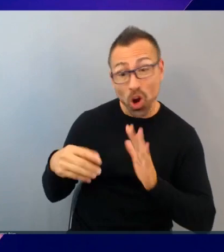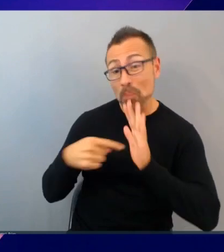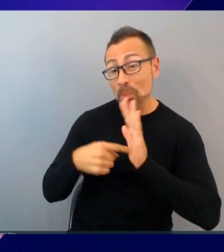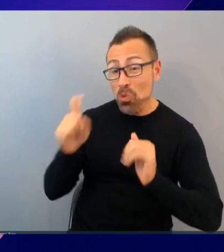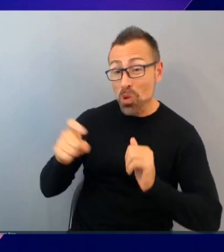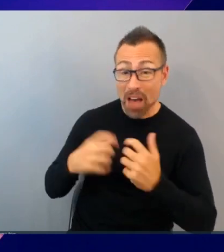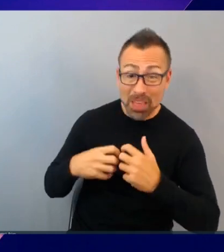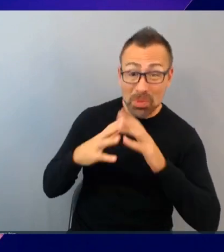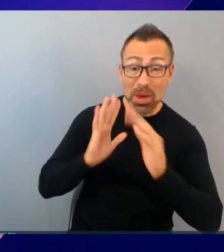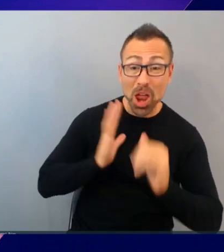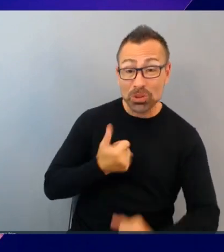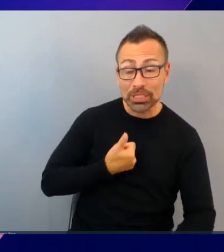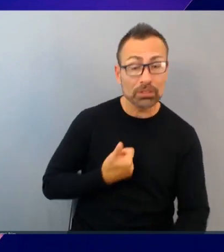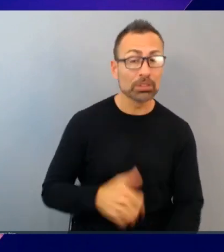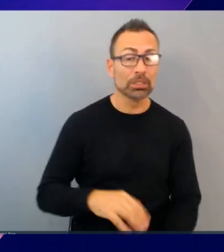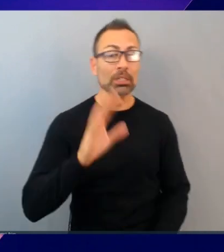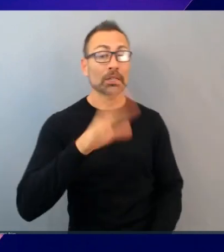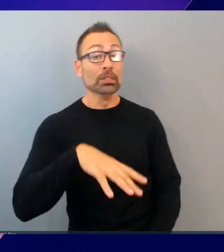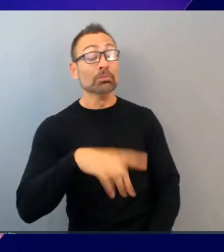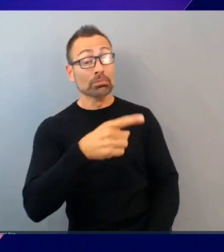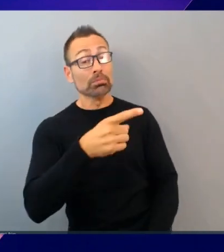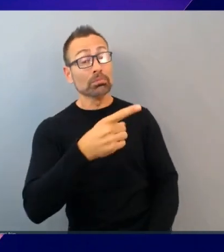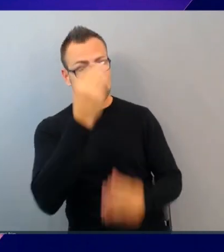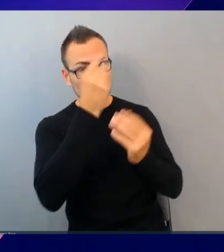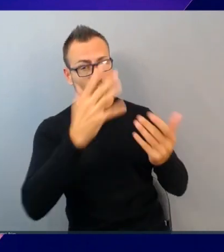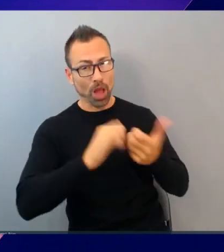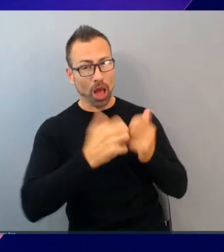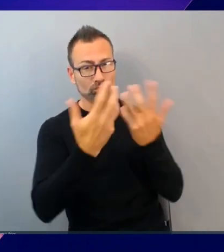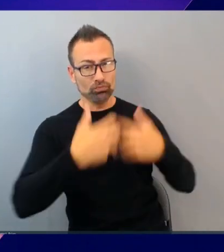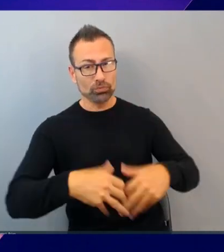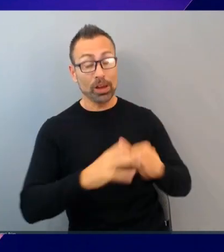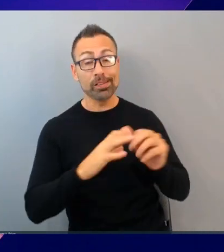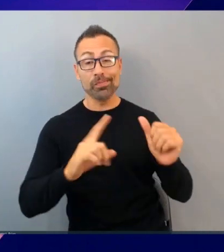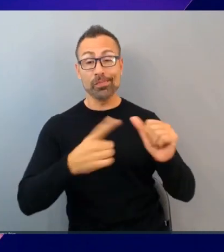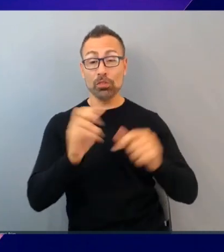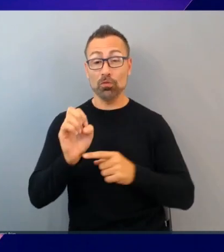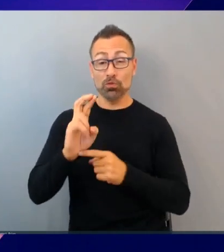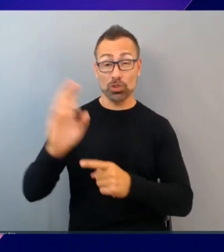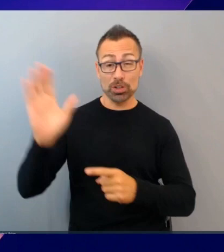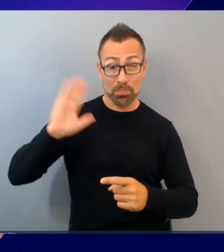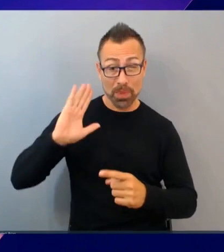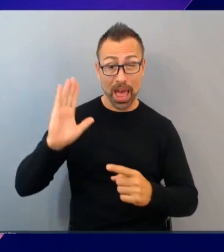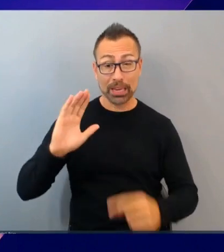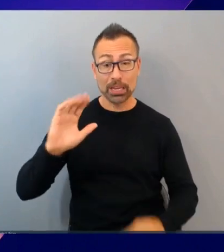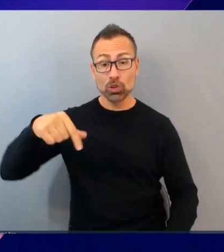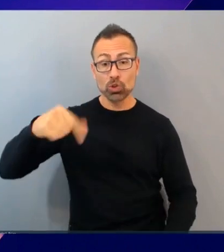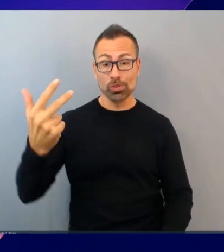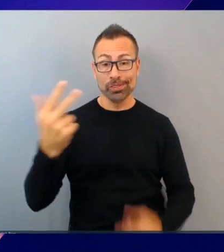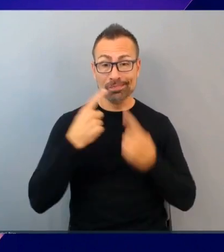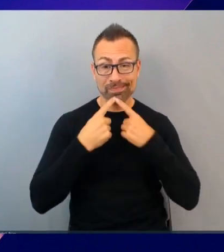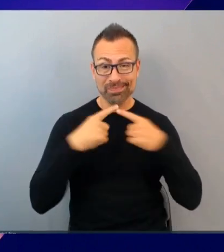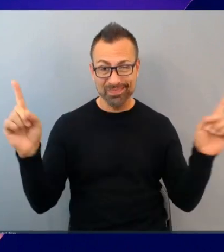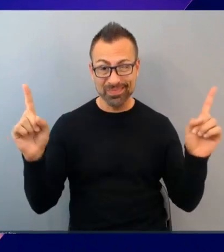So, the first version, which I mentioned we announced back in Q3, they could sponsor the sub-account,